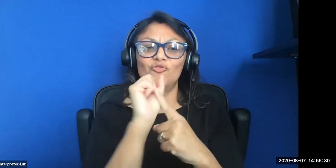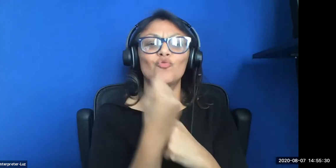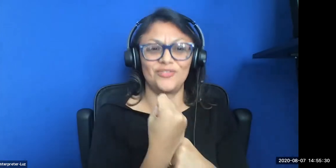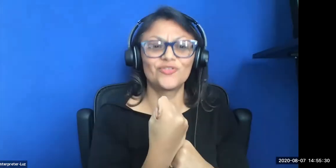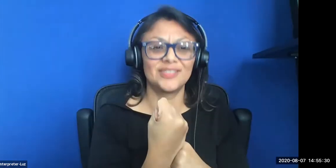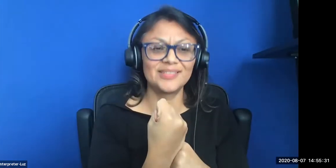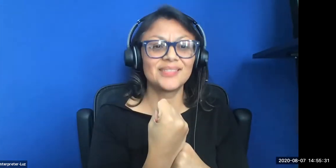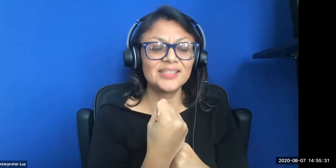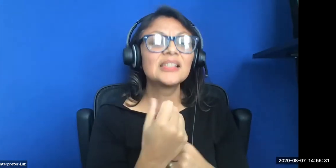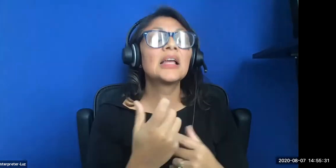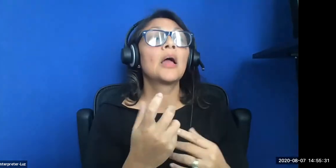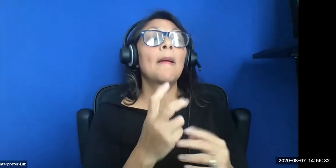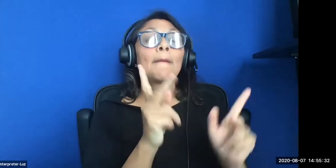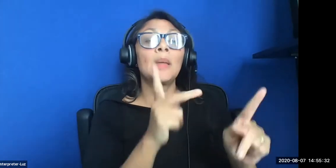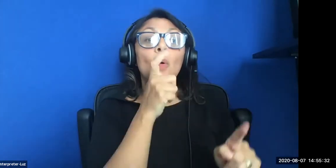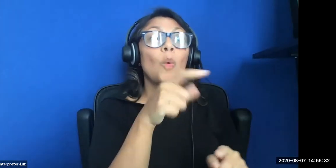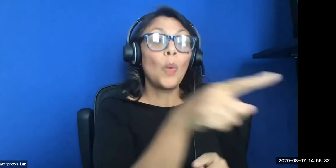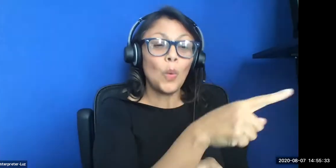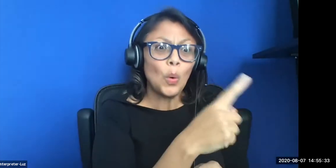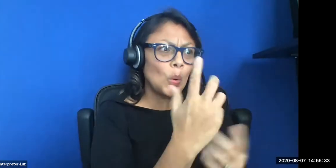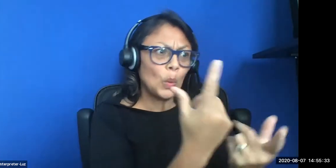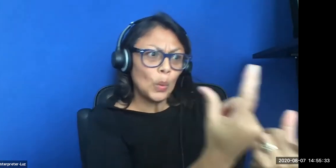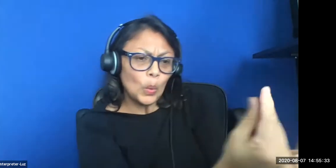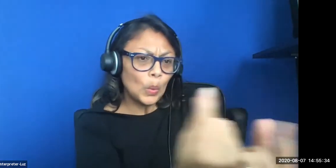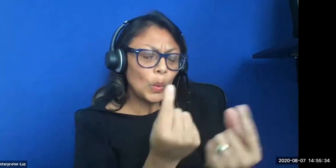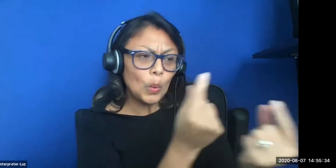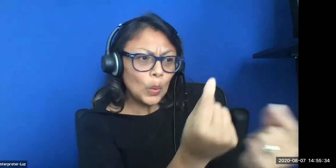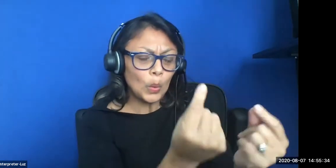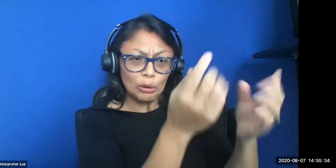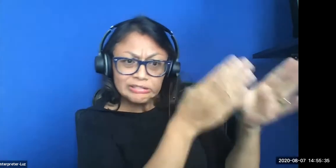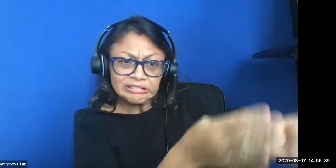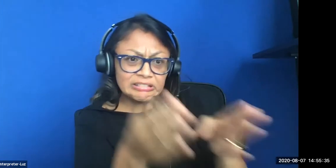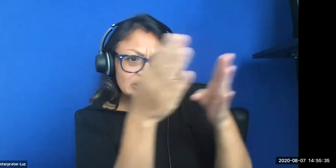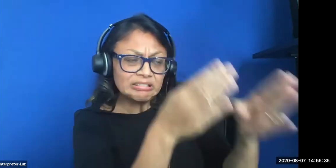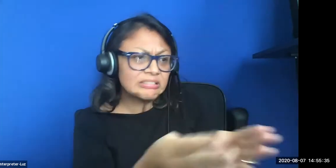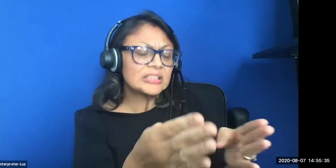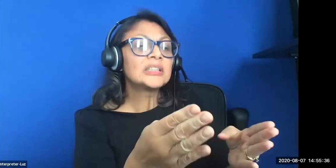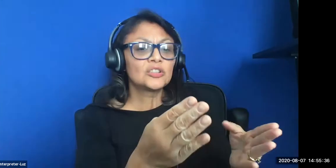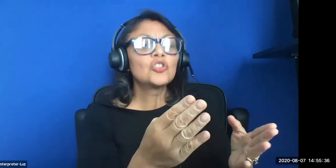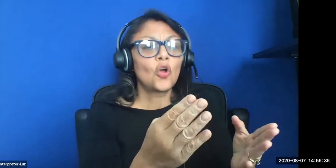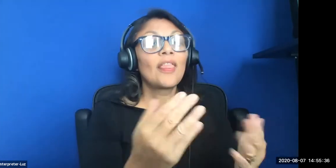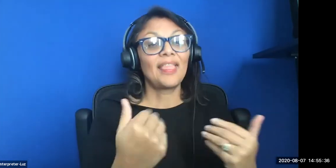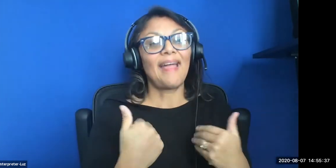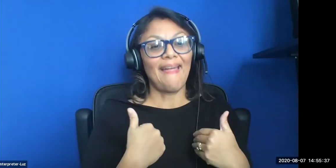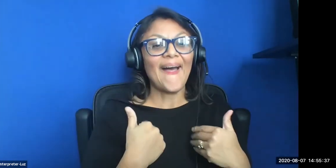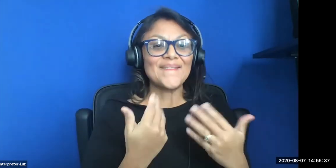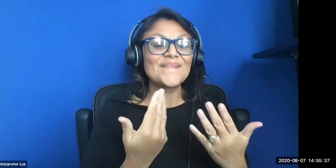Channelle Charest: Things in place during this pandemic, so there there is a certain level of questionnaire, so that people feel like they're connecting with folks who